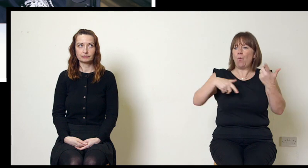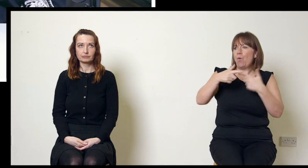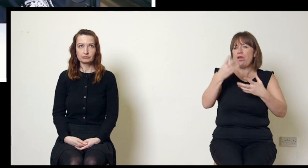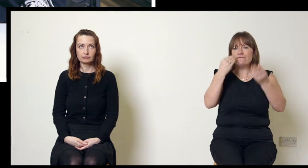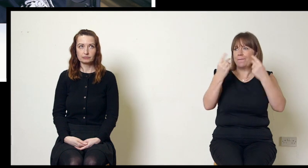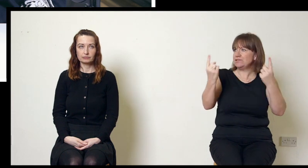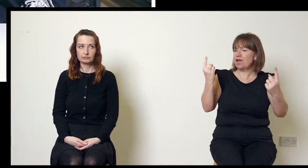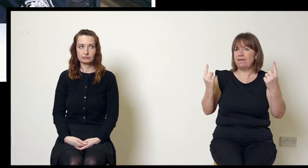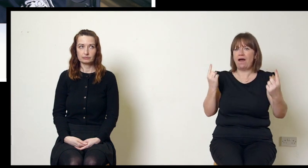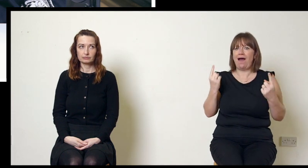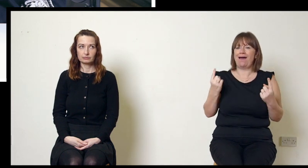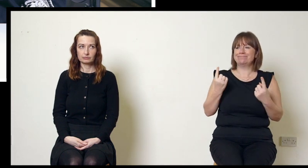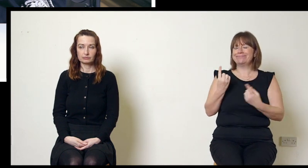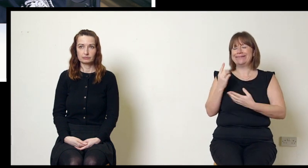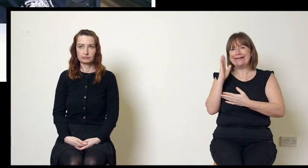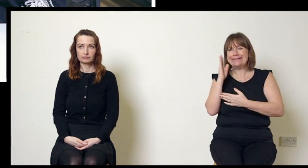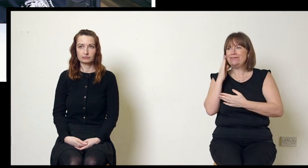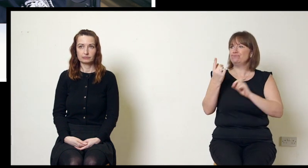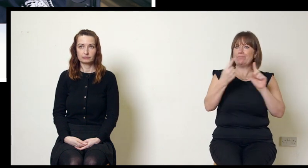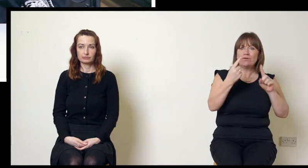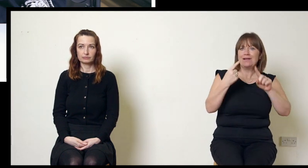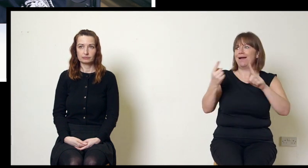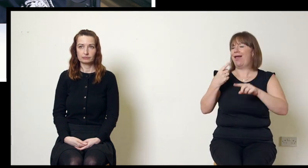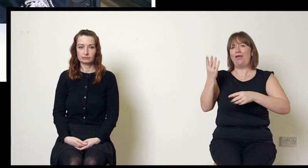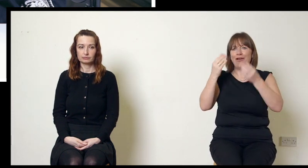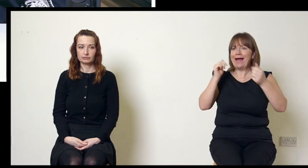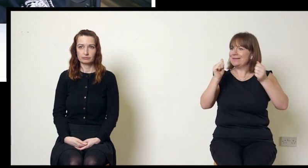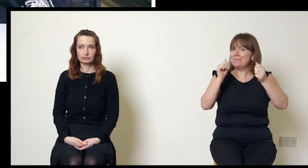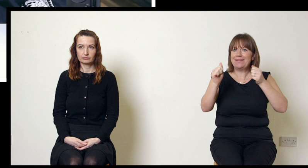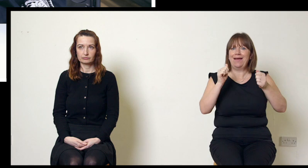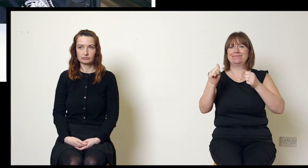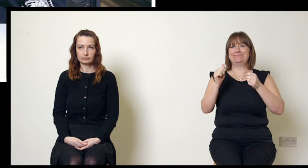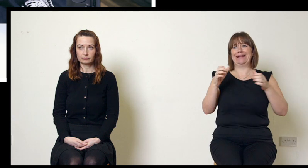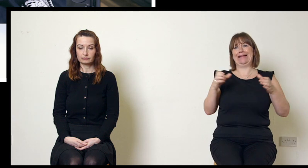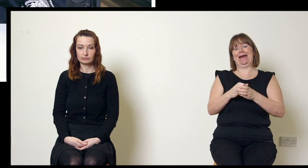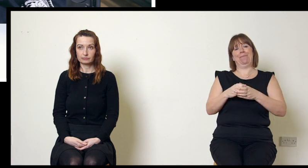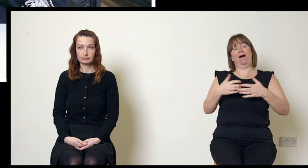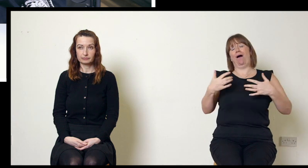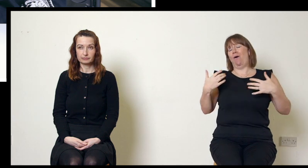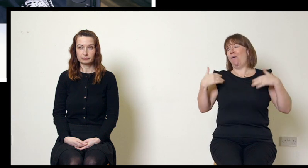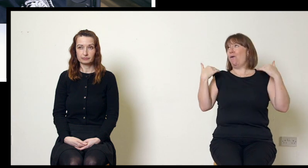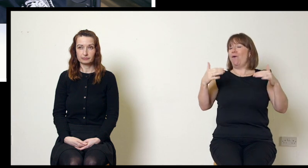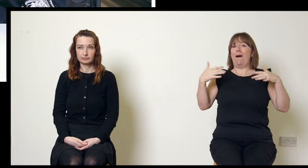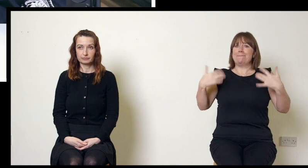and the constant listening and responding and learning and adapting and that the team have been amazing, at just completely